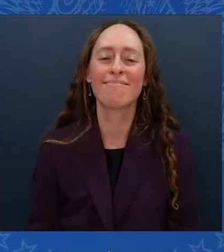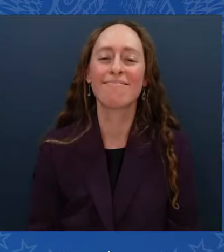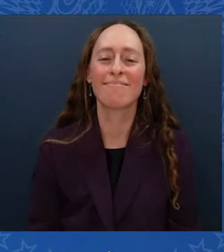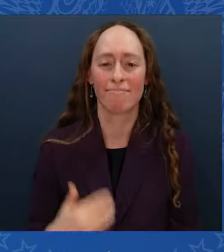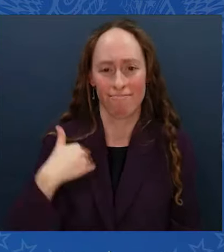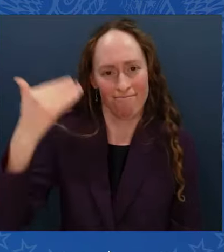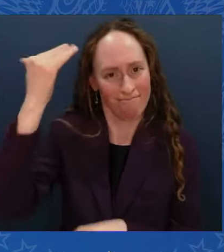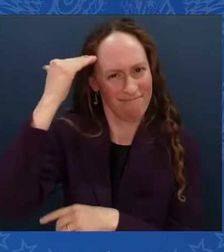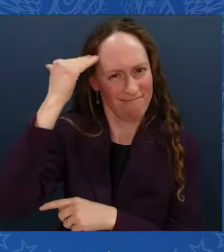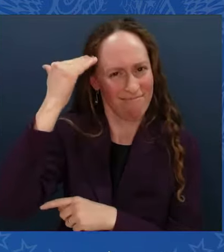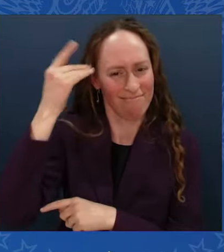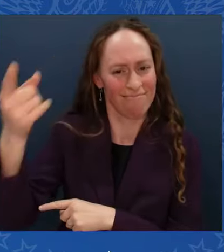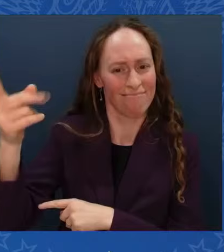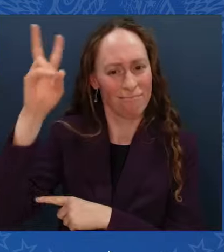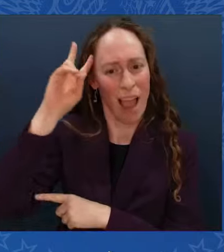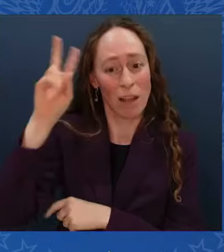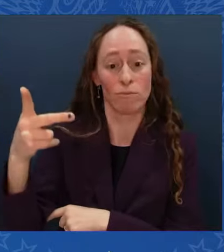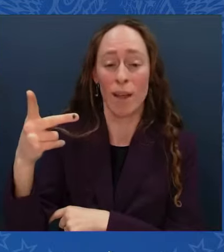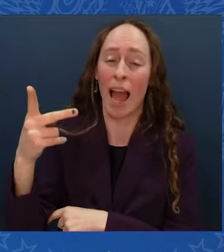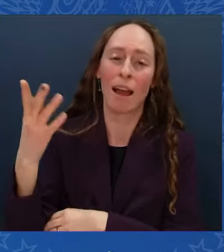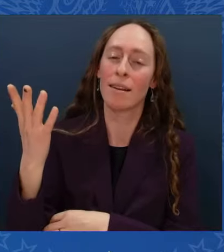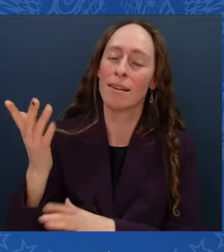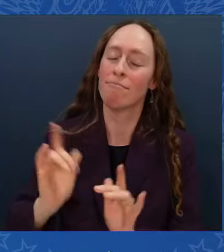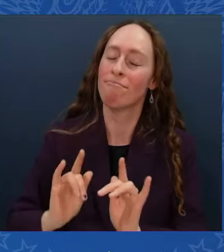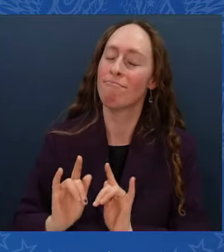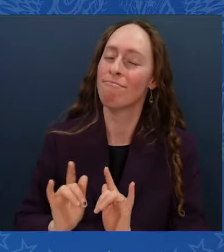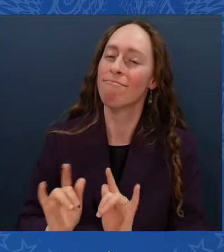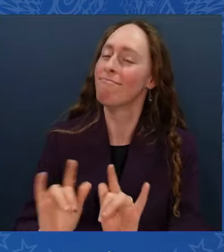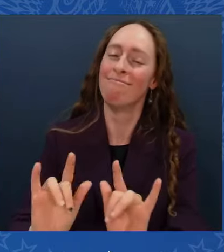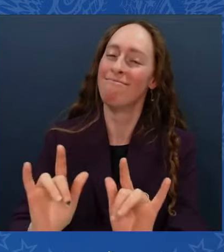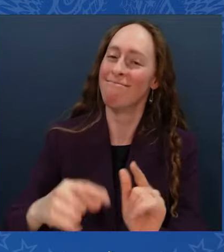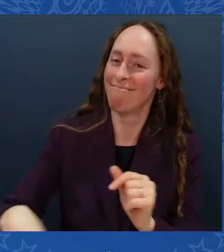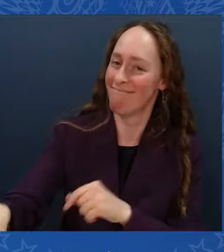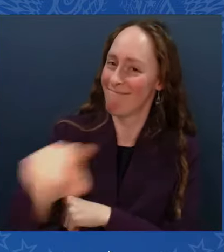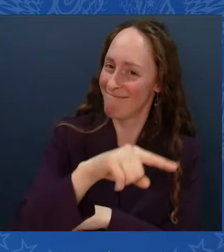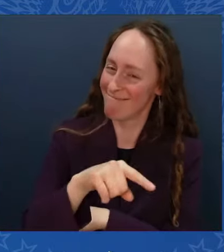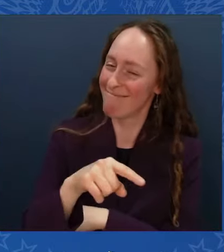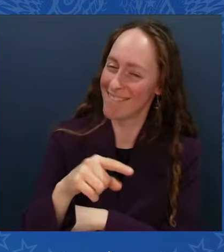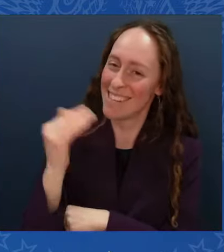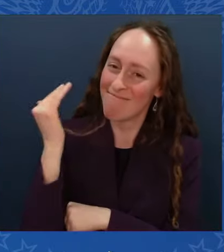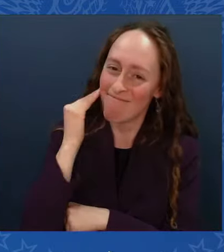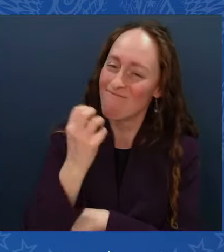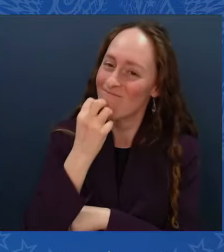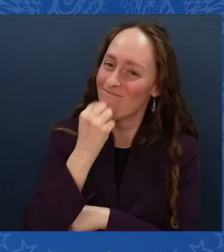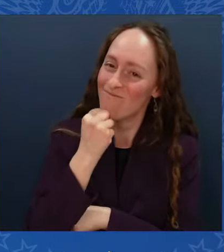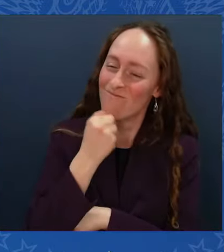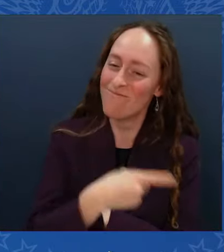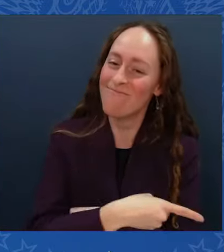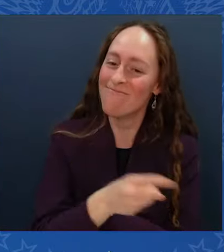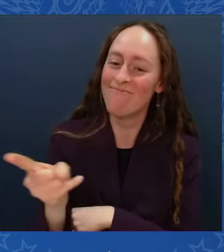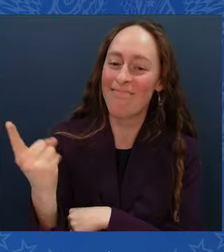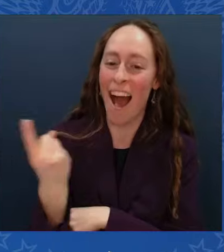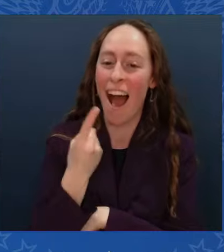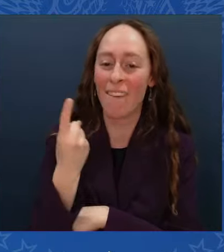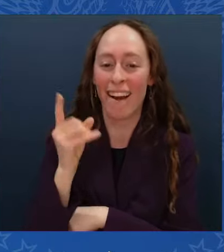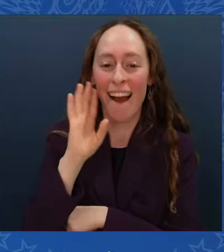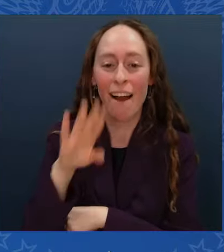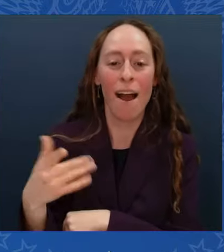to all her California friends. She constantly -- all I hear about is California, you know? No, I'm glad to be here.